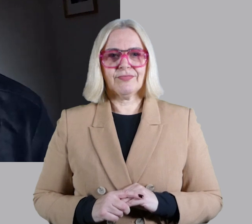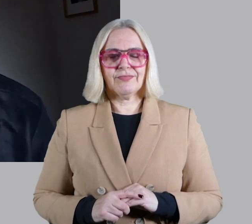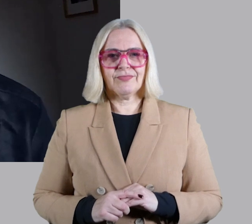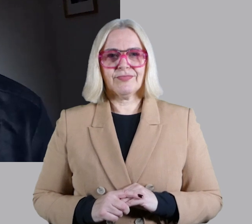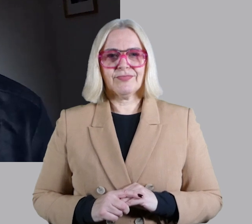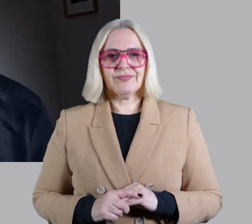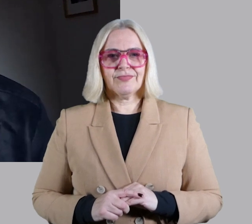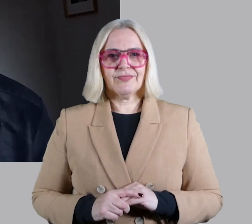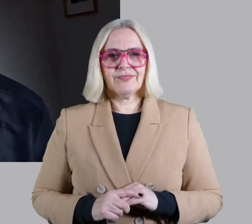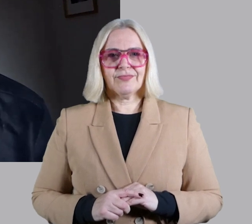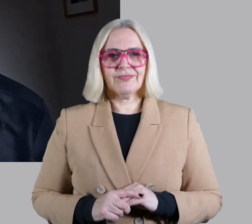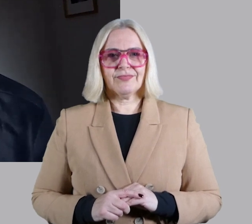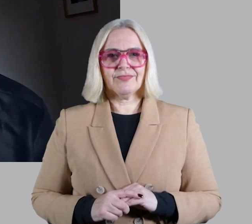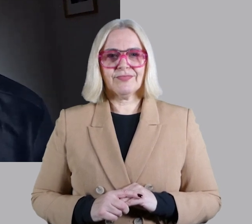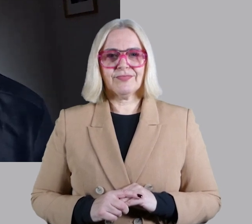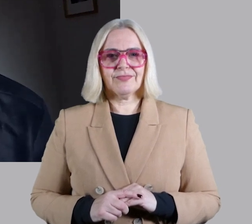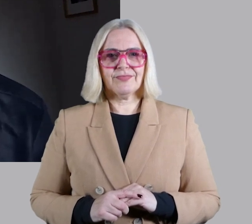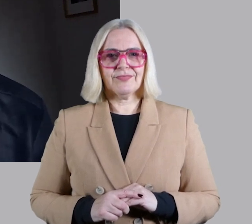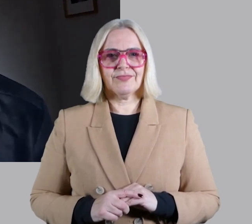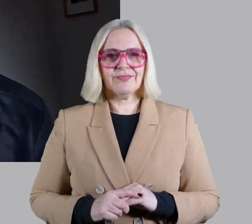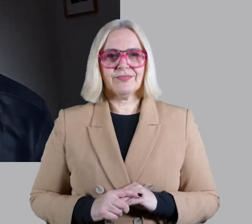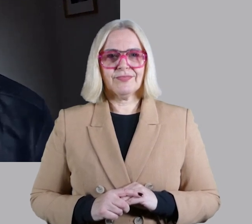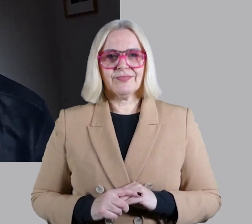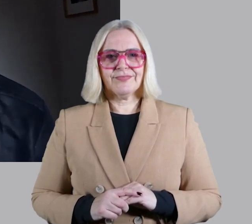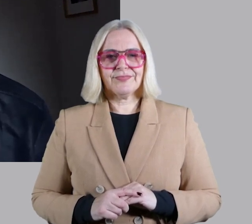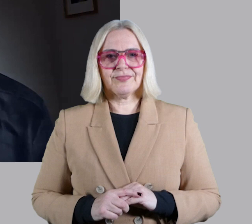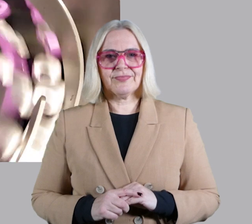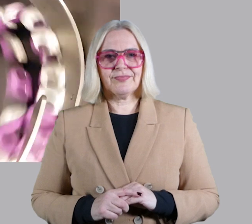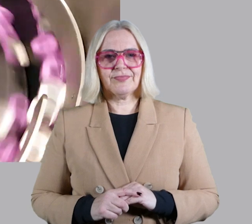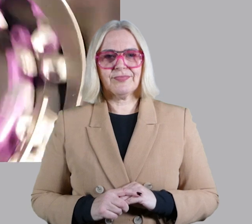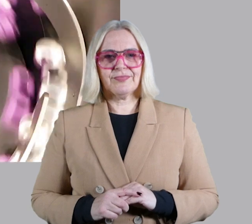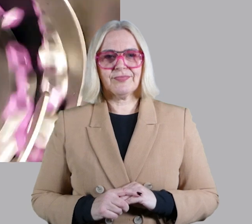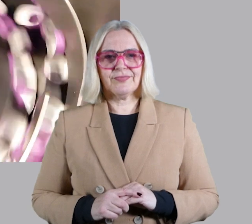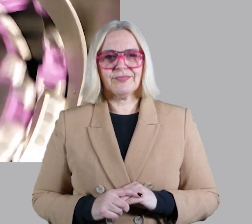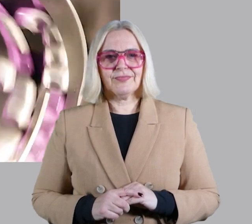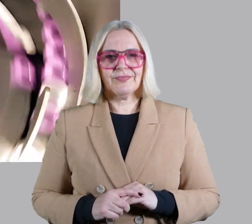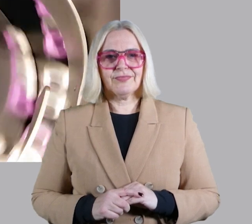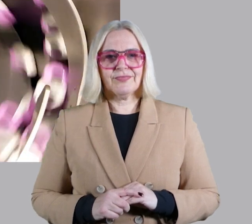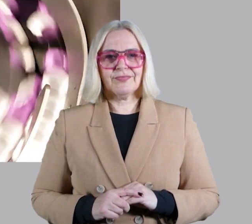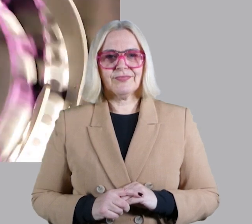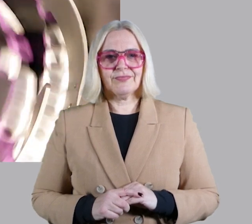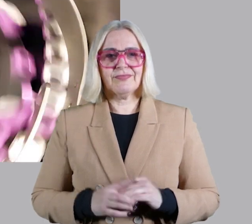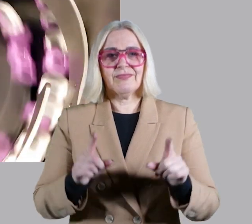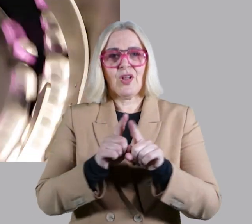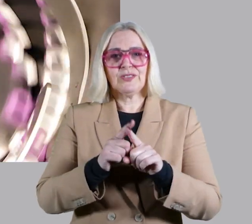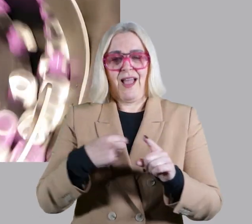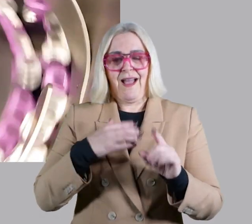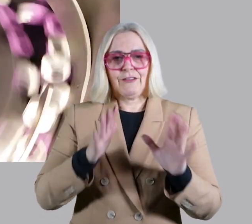on the greater good of the children and the adults with this disease. And so I have to be a little cautious because when people